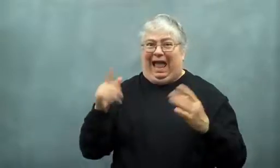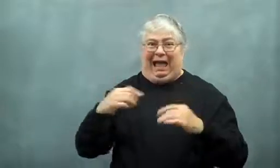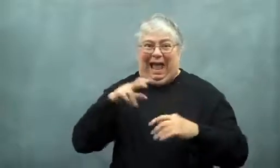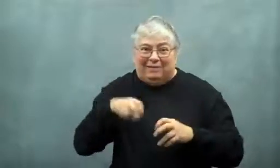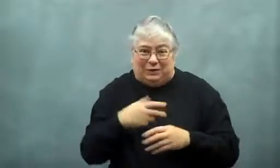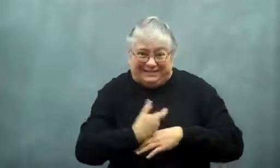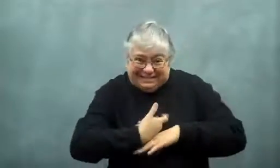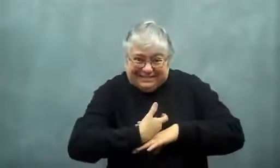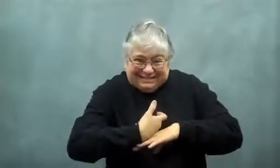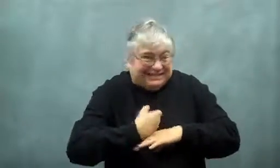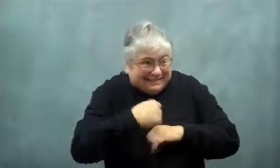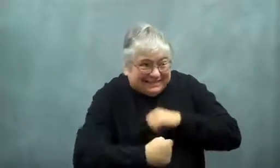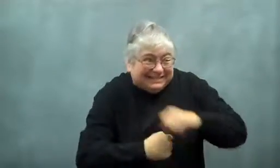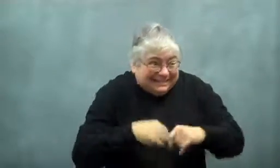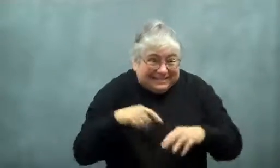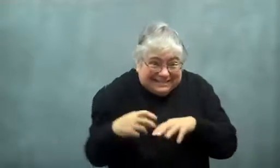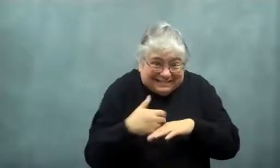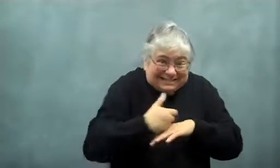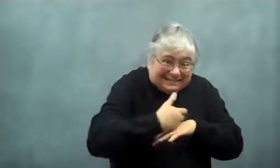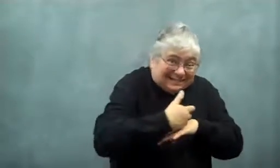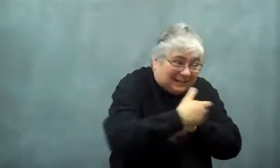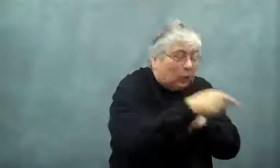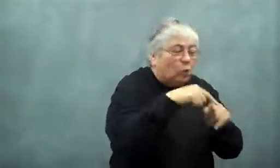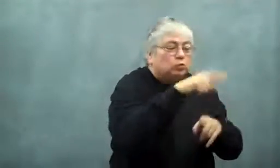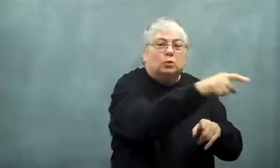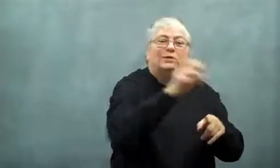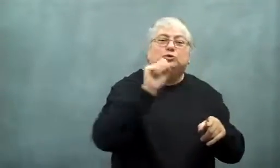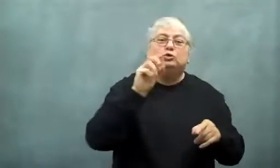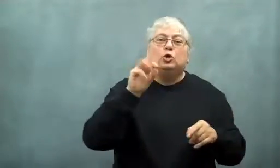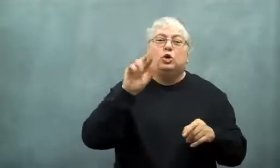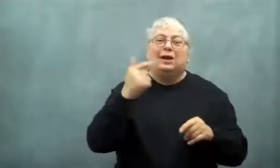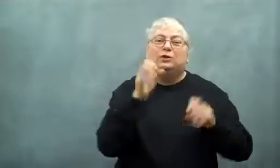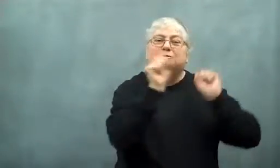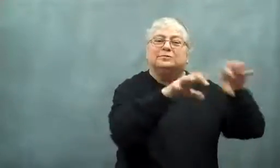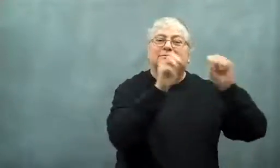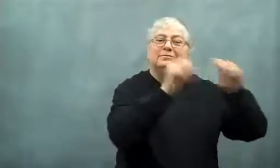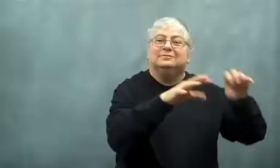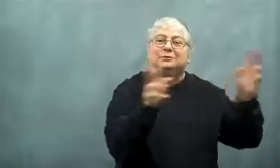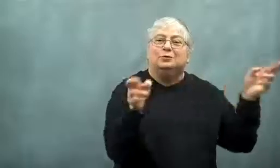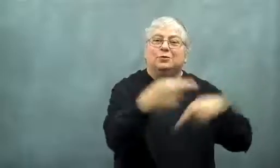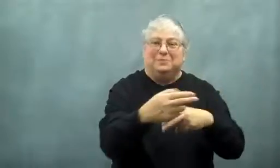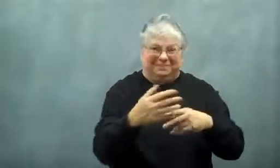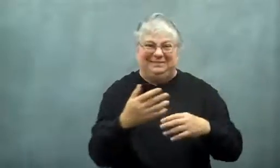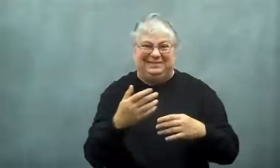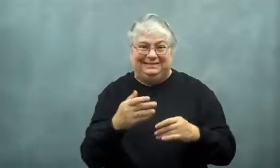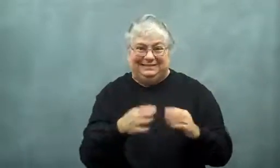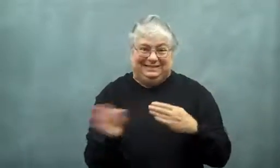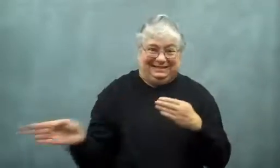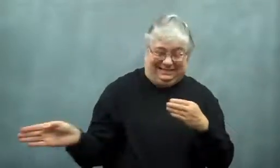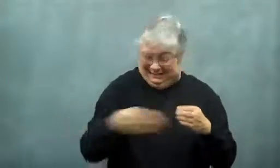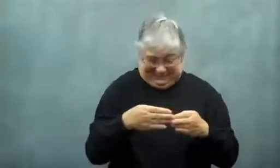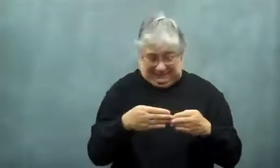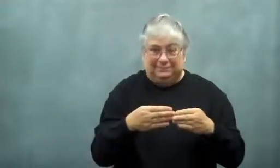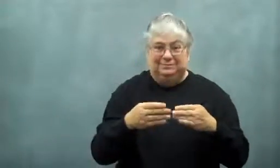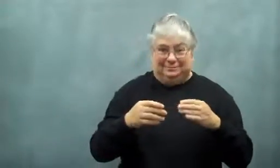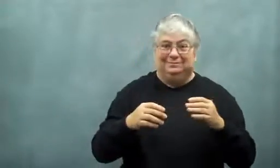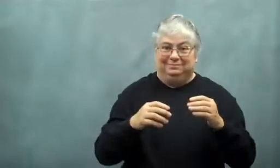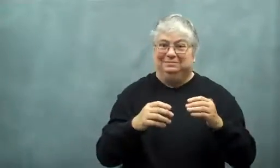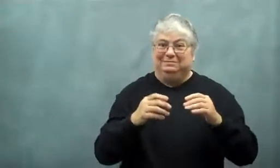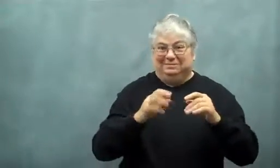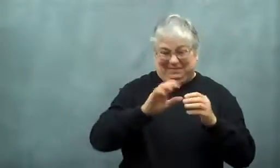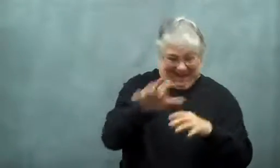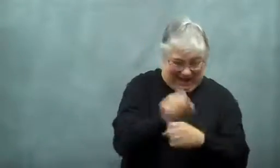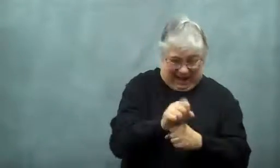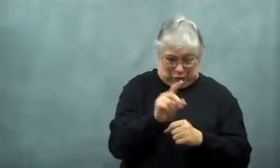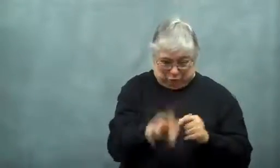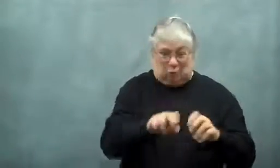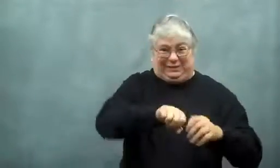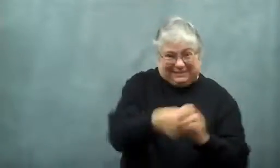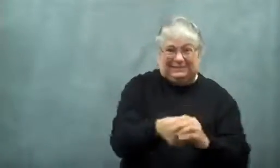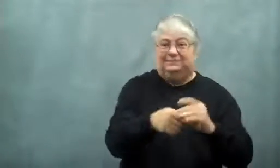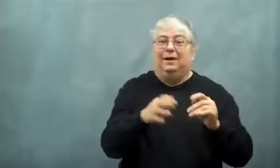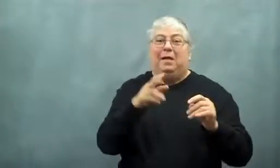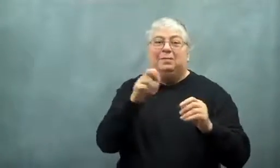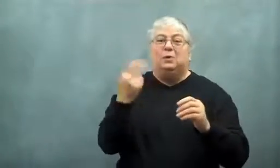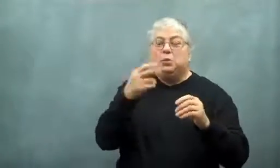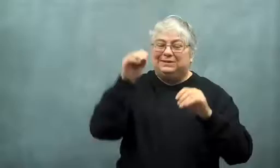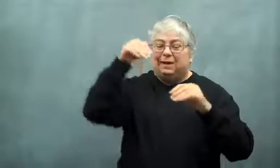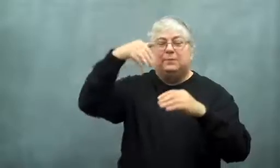They had to crawl over to a storage room.